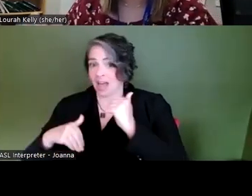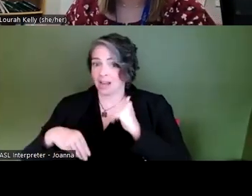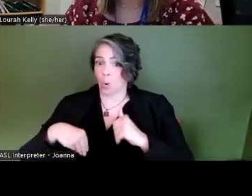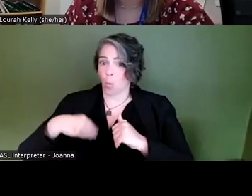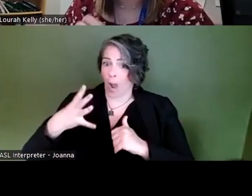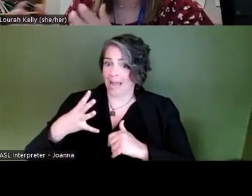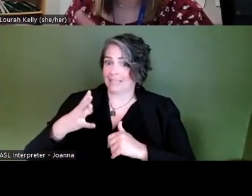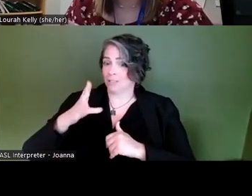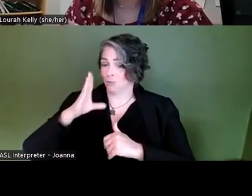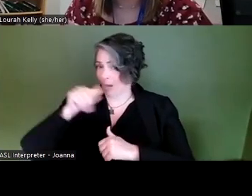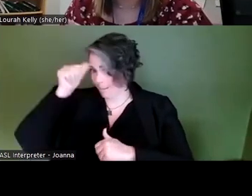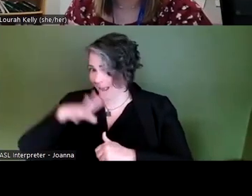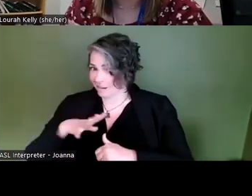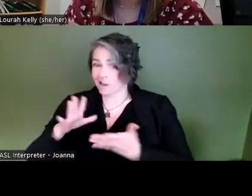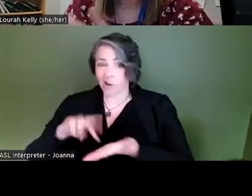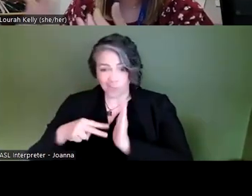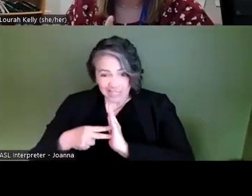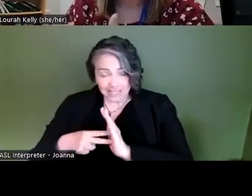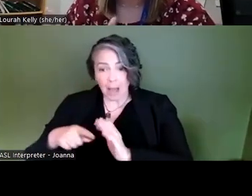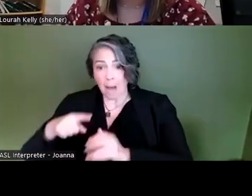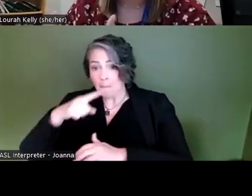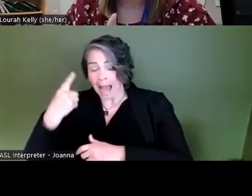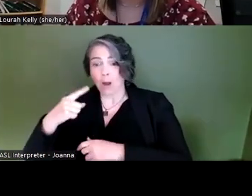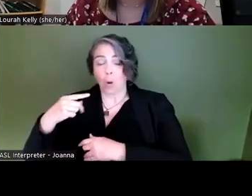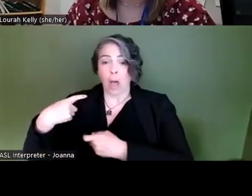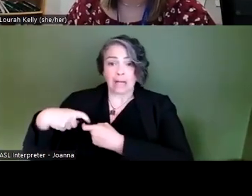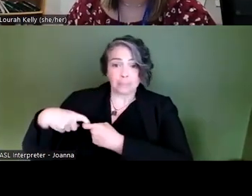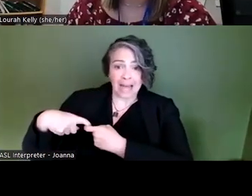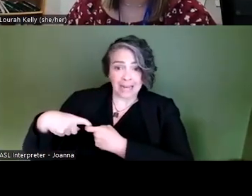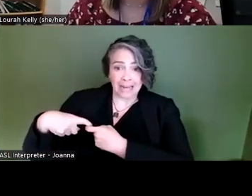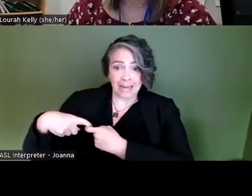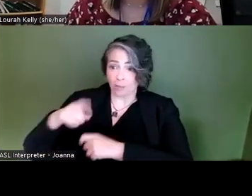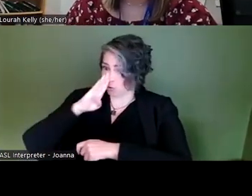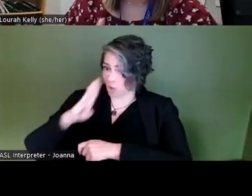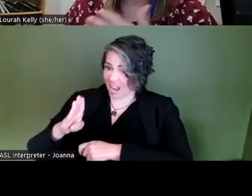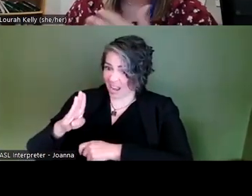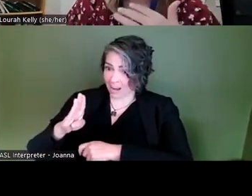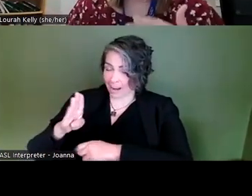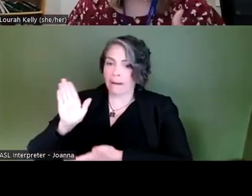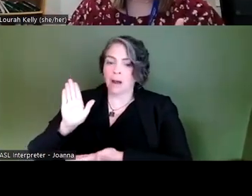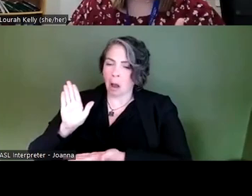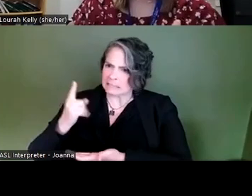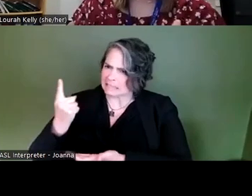effect of being Black or Hispanic if somebody is heterosexual. And then Black and Hispanic